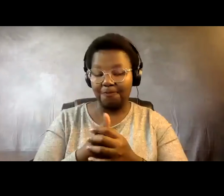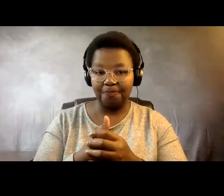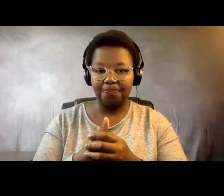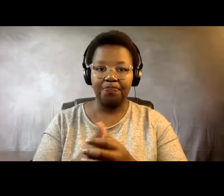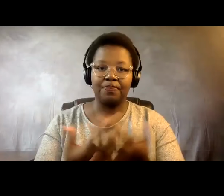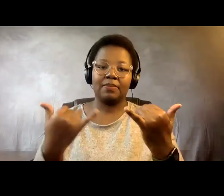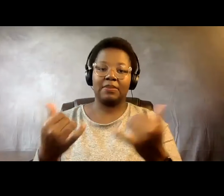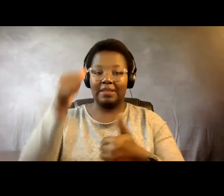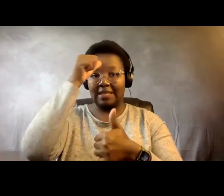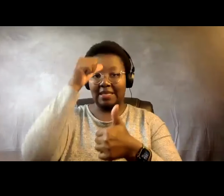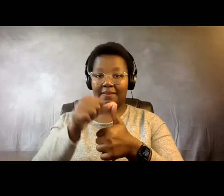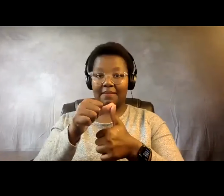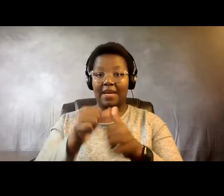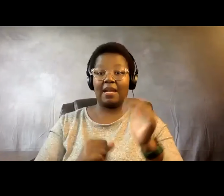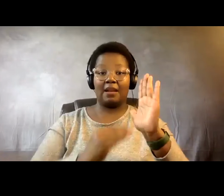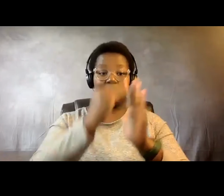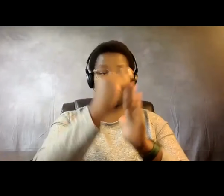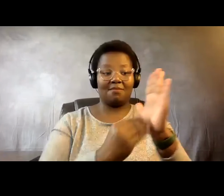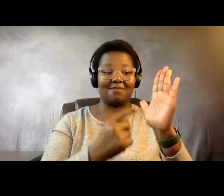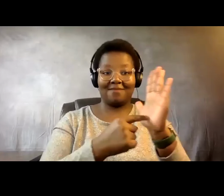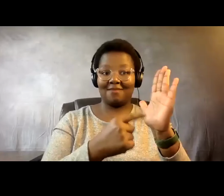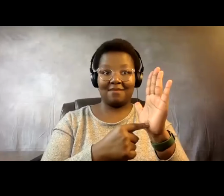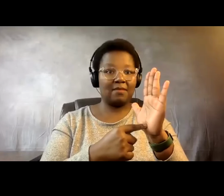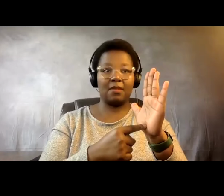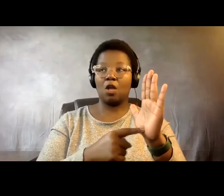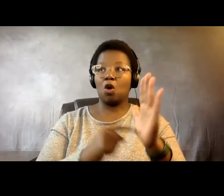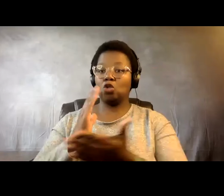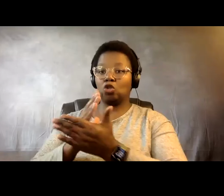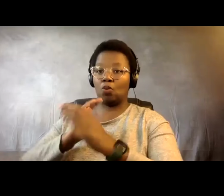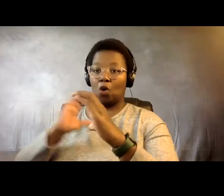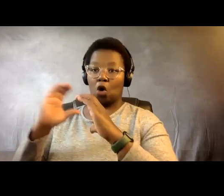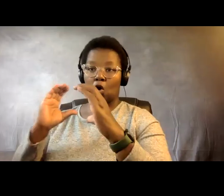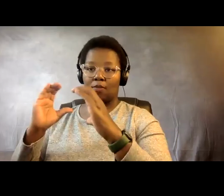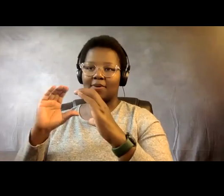not a substitute for communication. It's not a substitute for talking to people. So it's